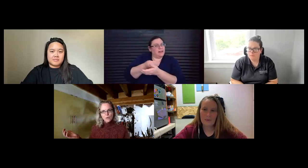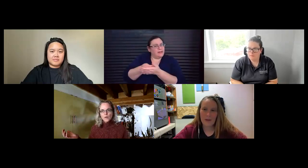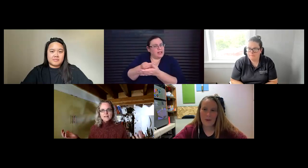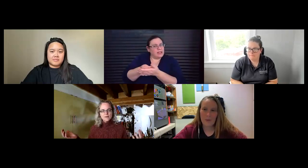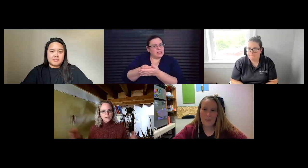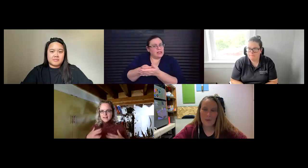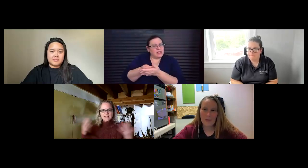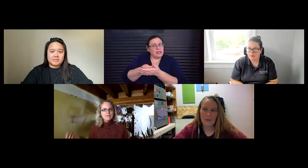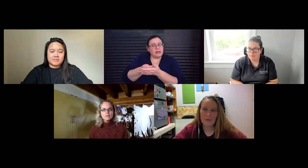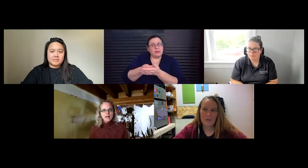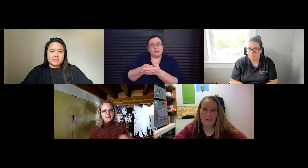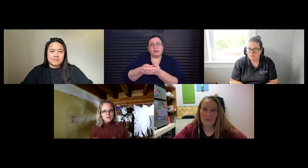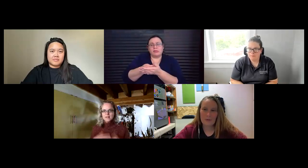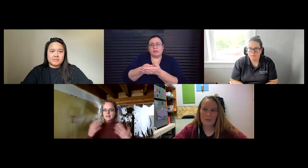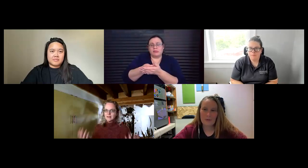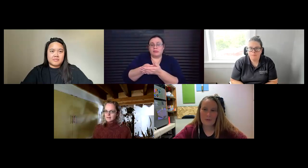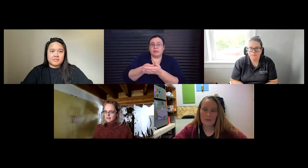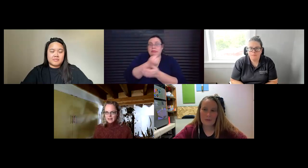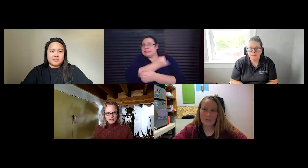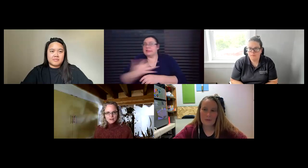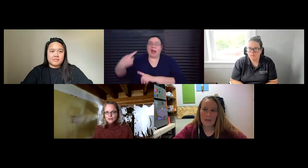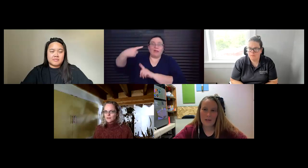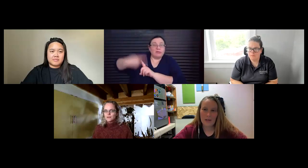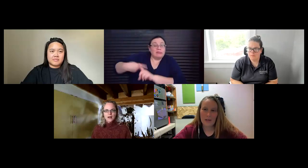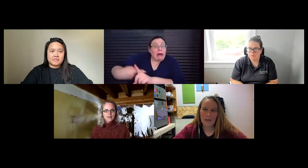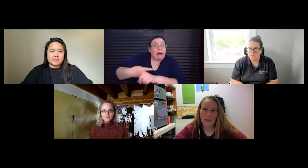Was it a year or two? How long was your experience?